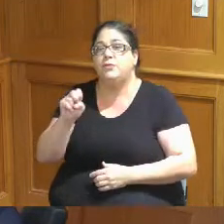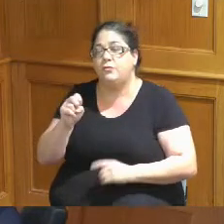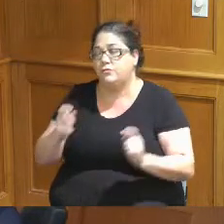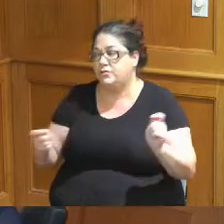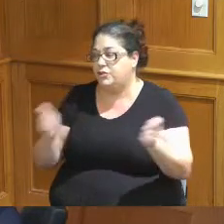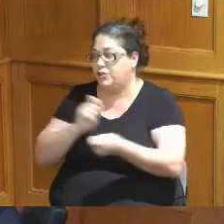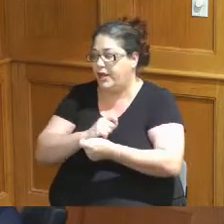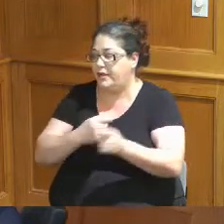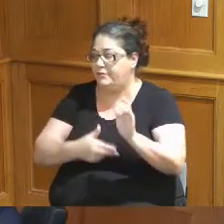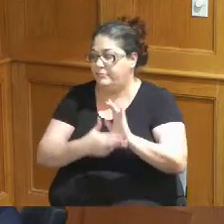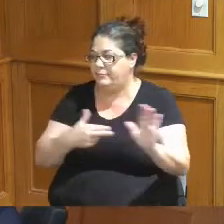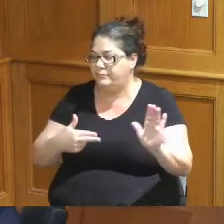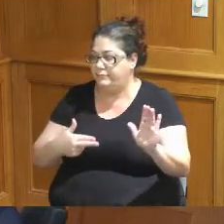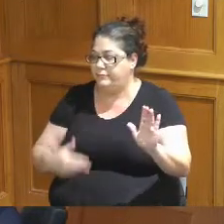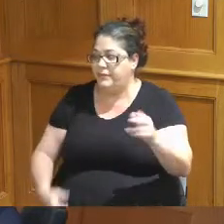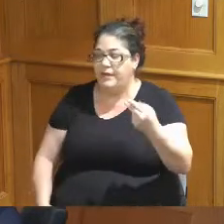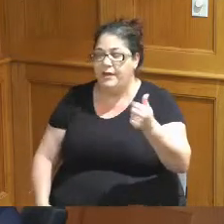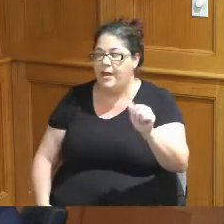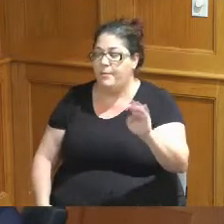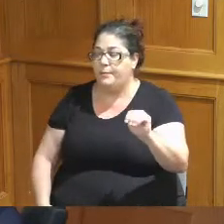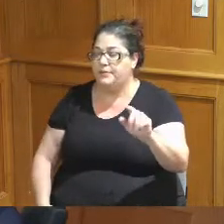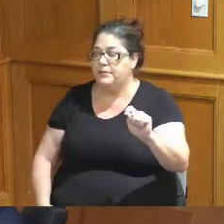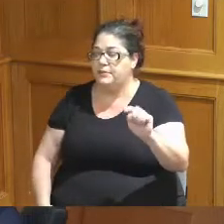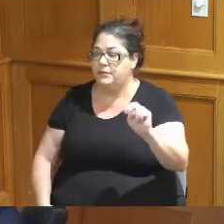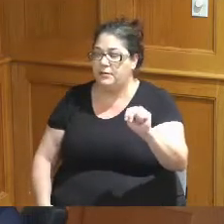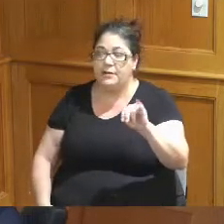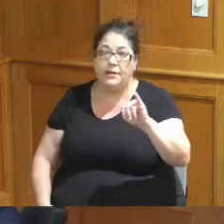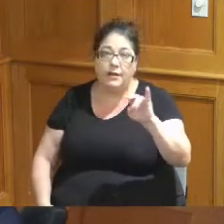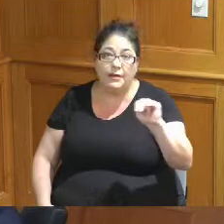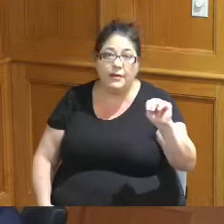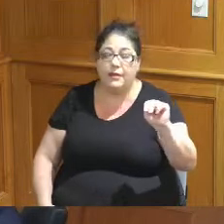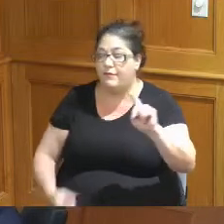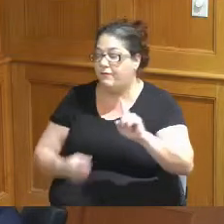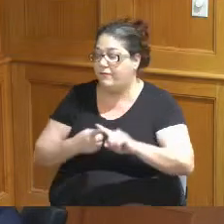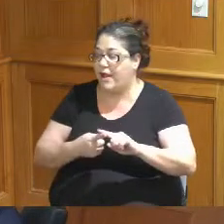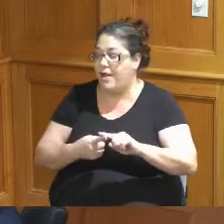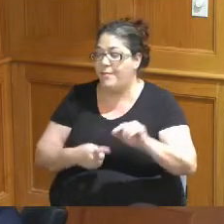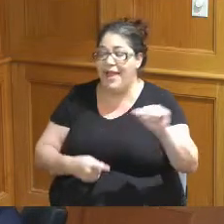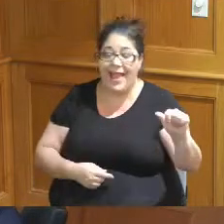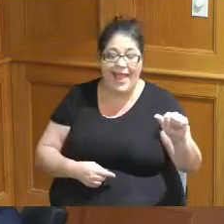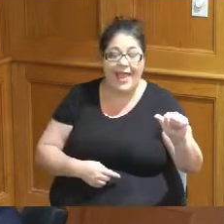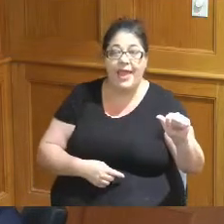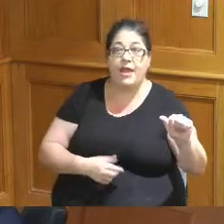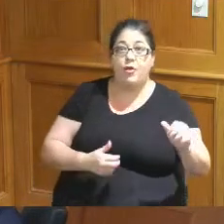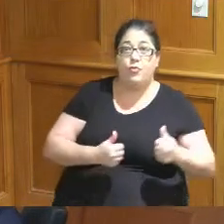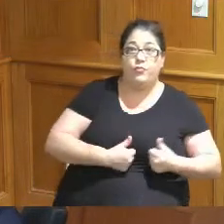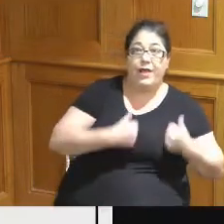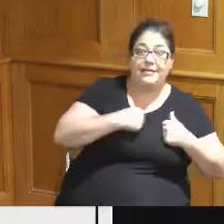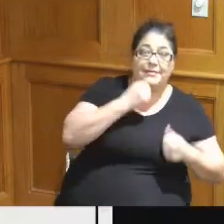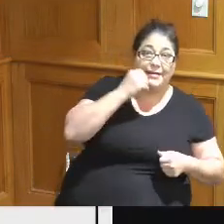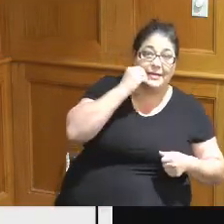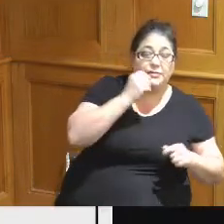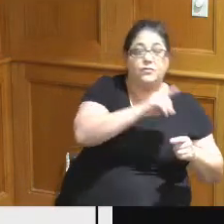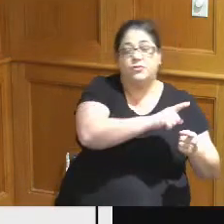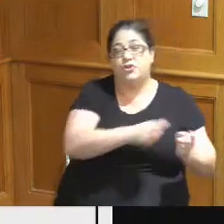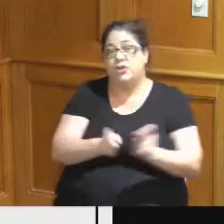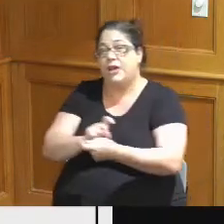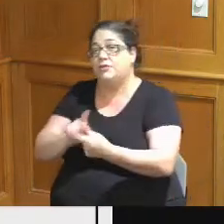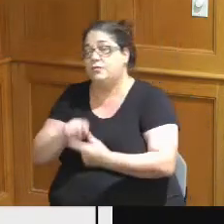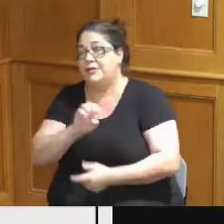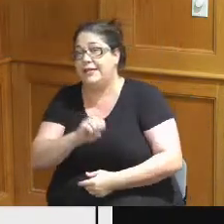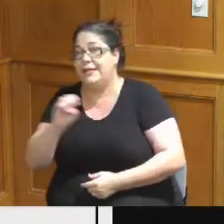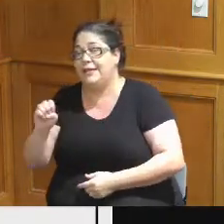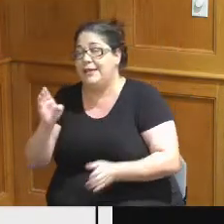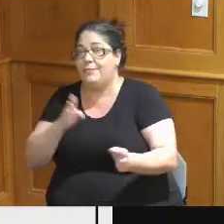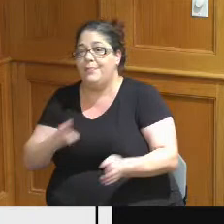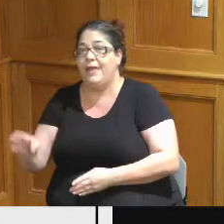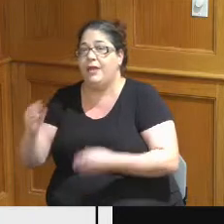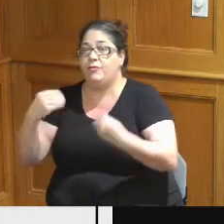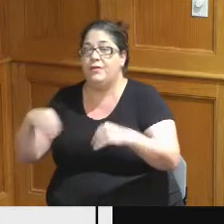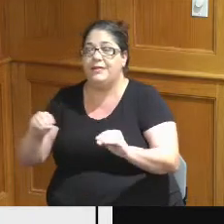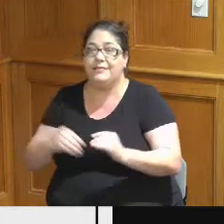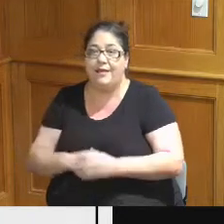Hampton Inn Outlet expansion from a residence to EE planned retail sorry good afternoon everyone